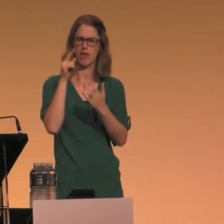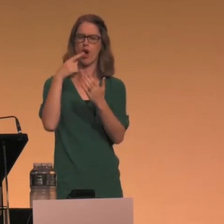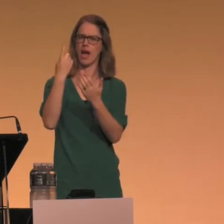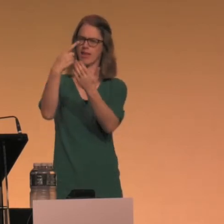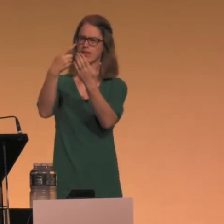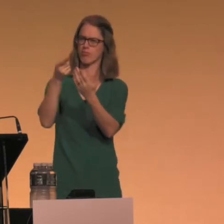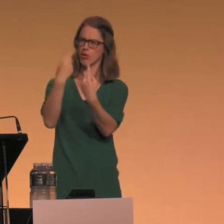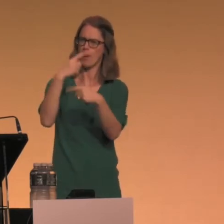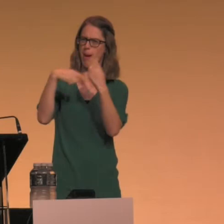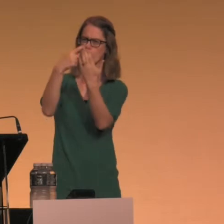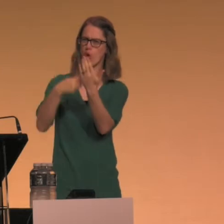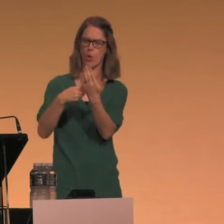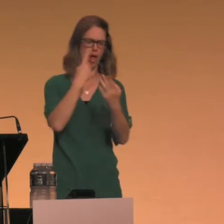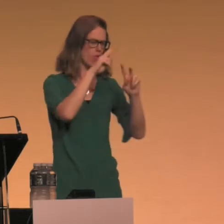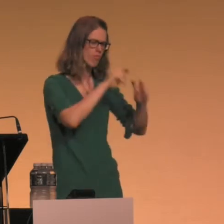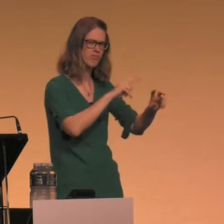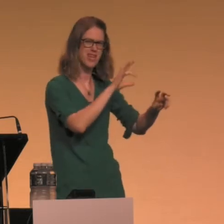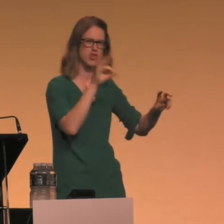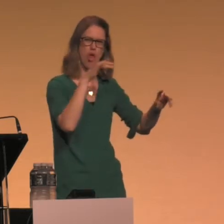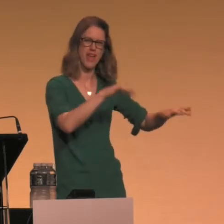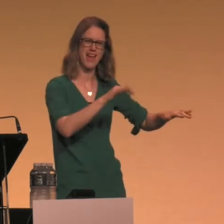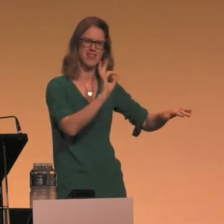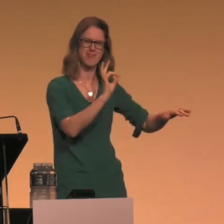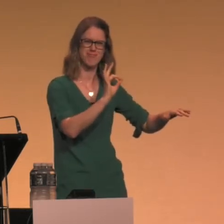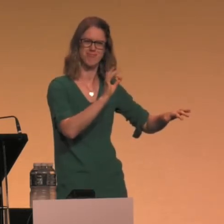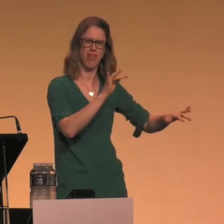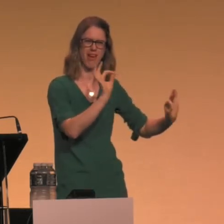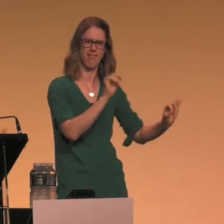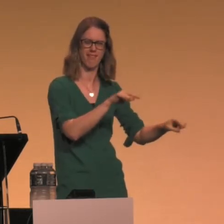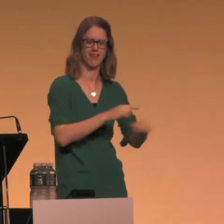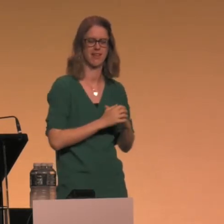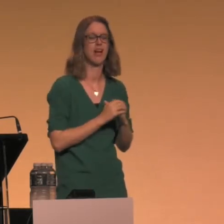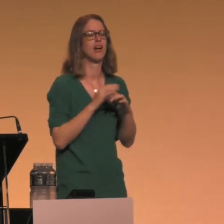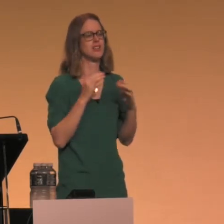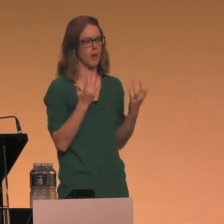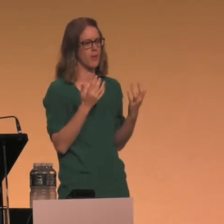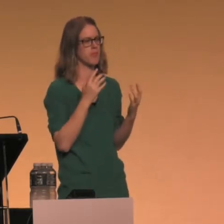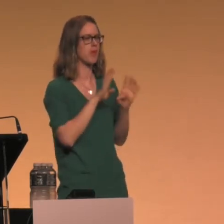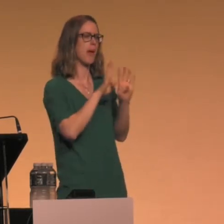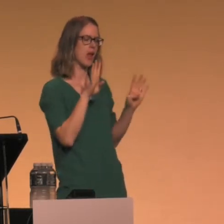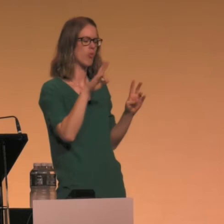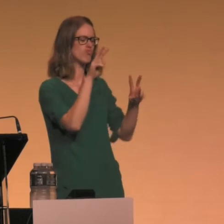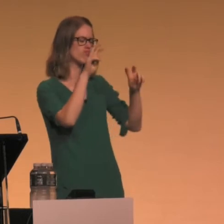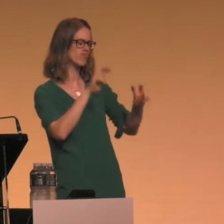it's not actually there. And so we did a bit of checking to try and actually clarify